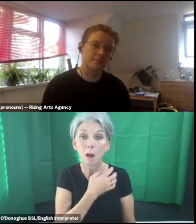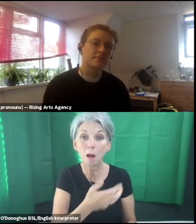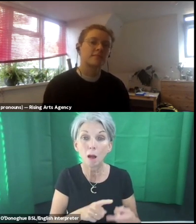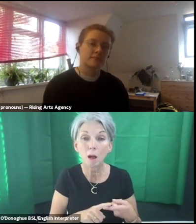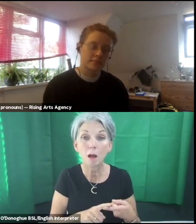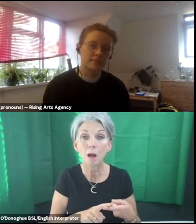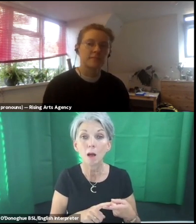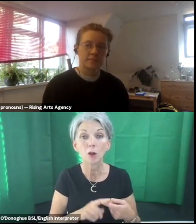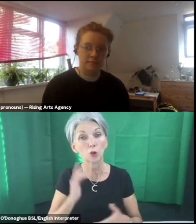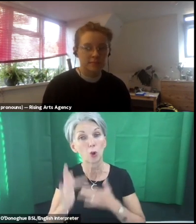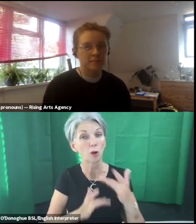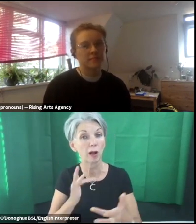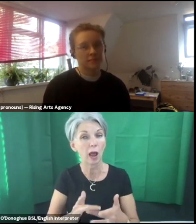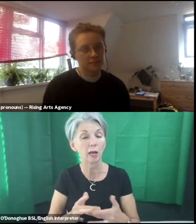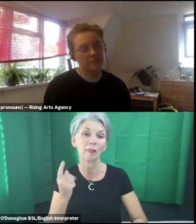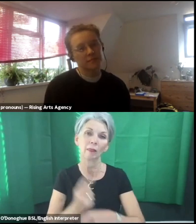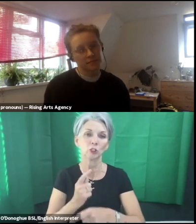Anna, I'll put the link in the chat.